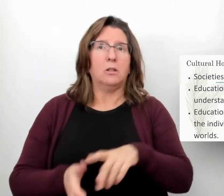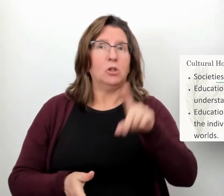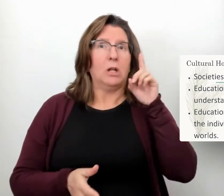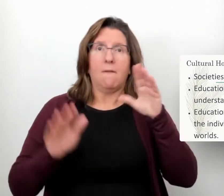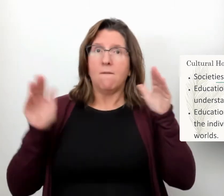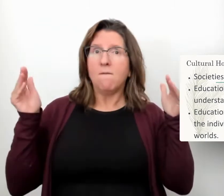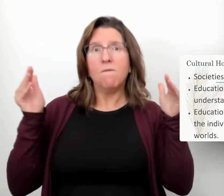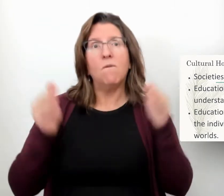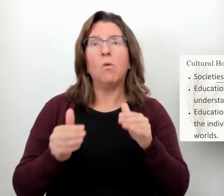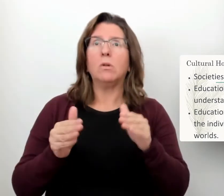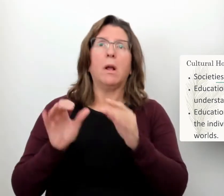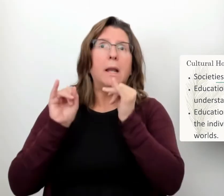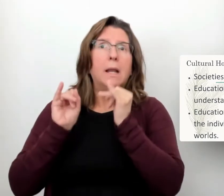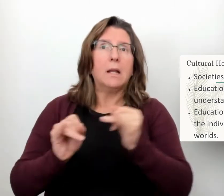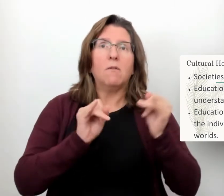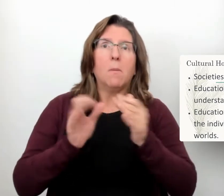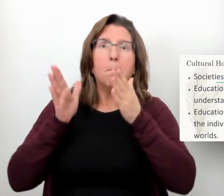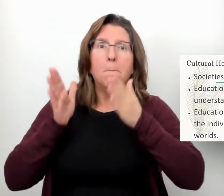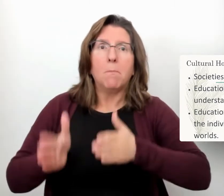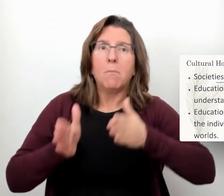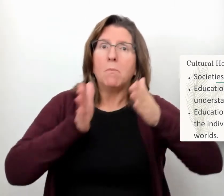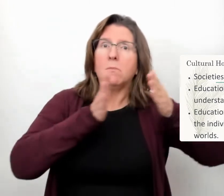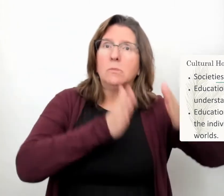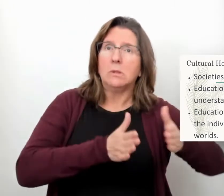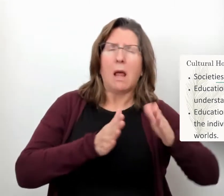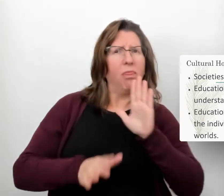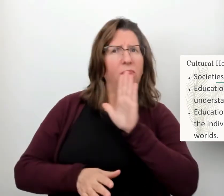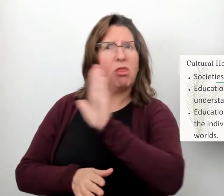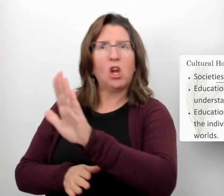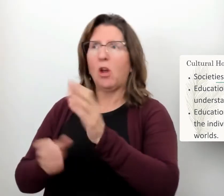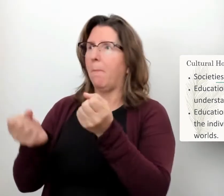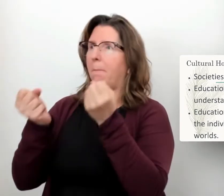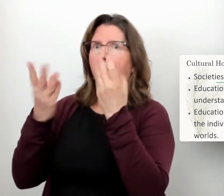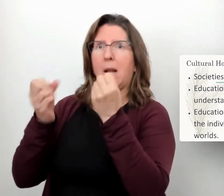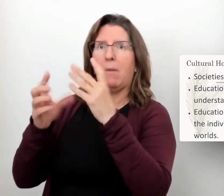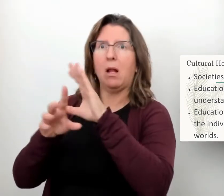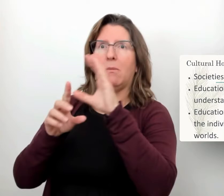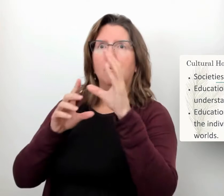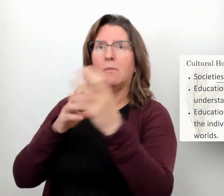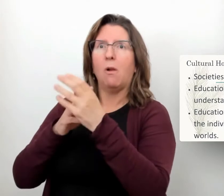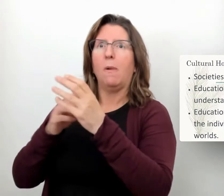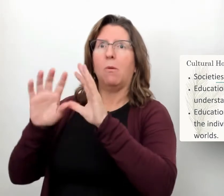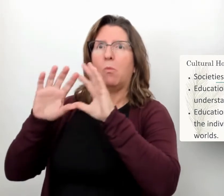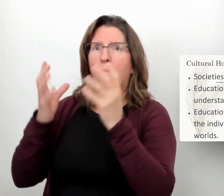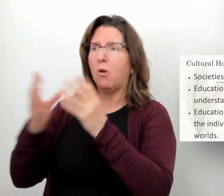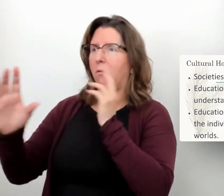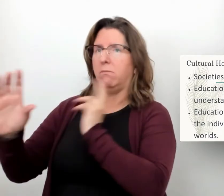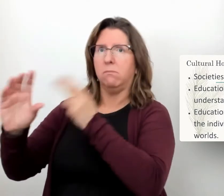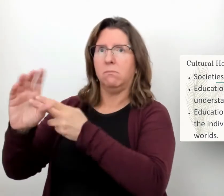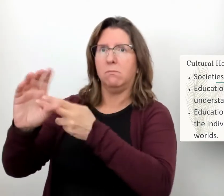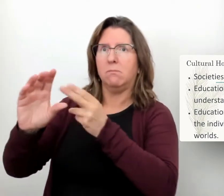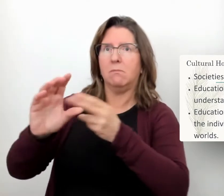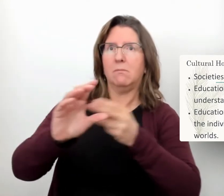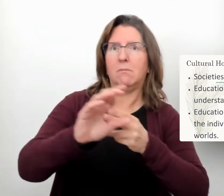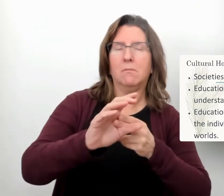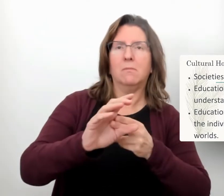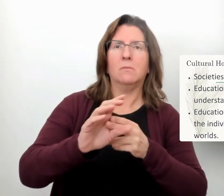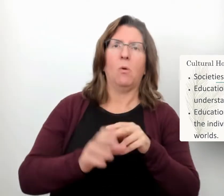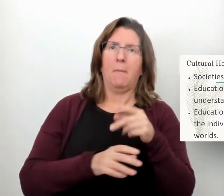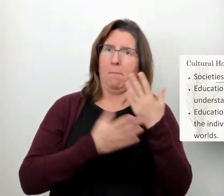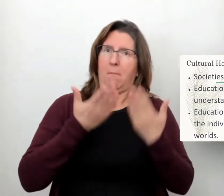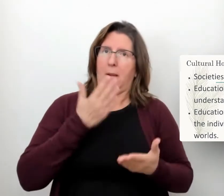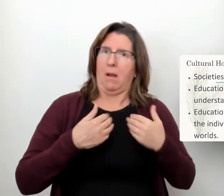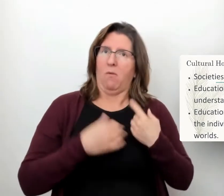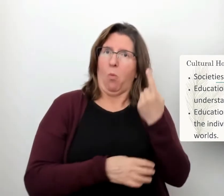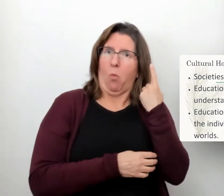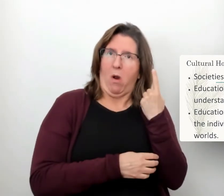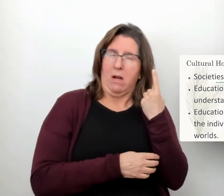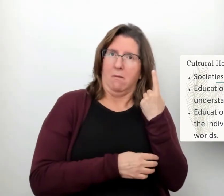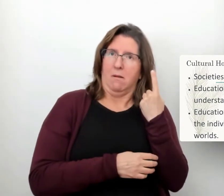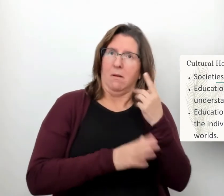Education is committed to addressing the individual and their worlds.